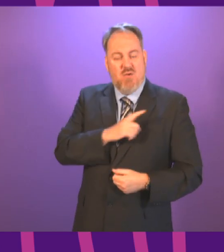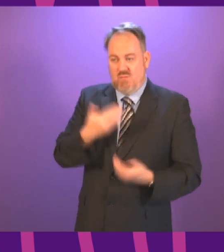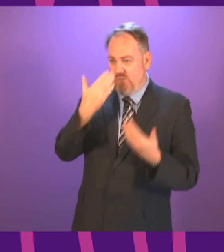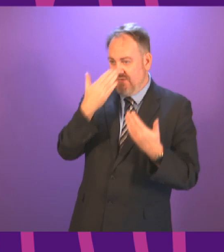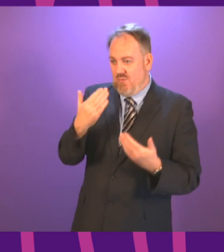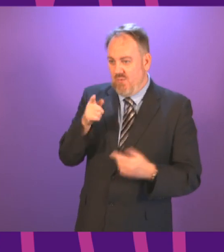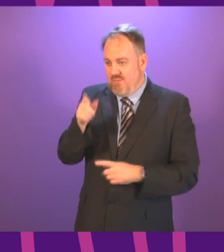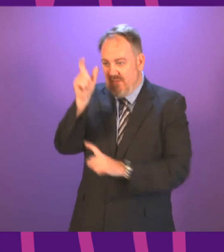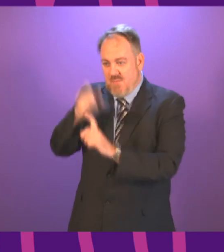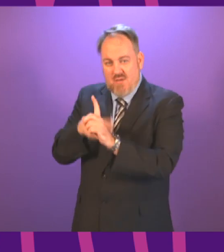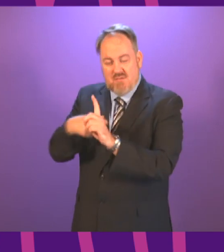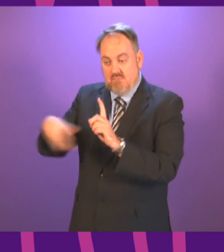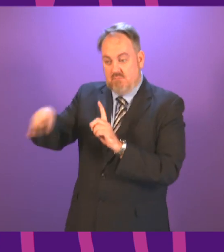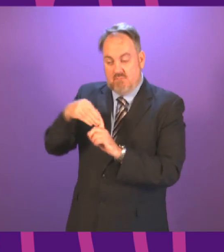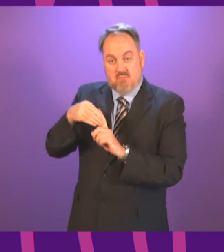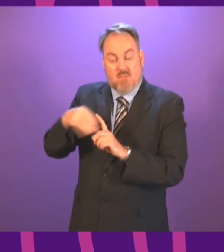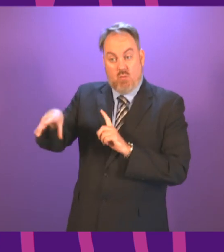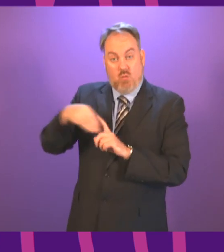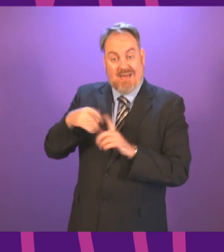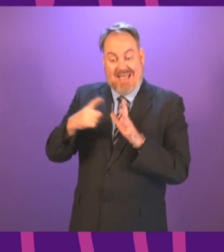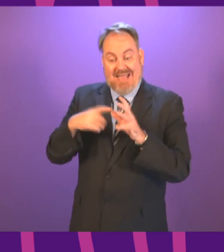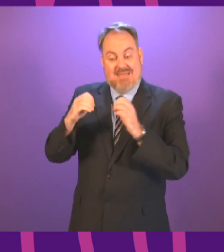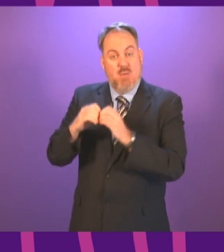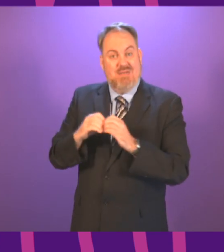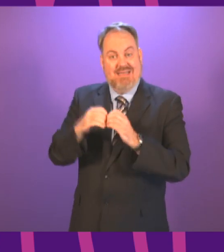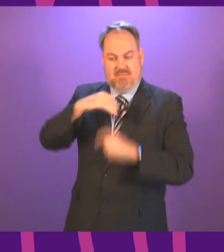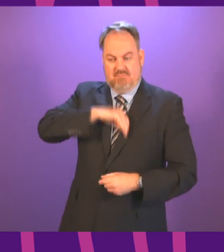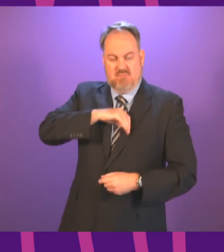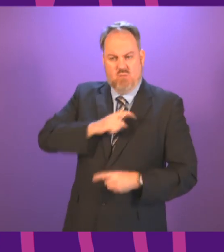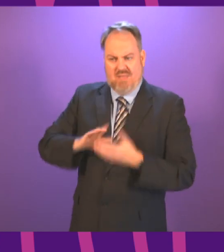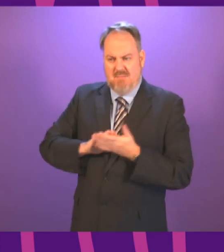nobody can yet tell a person what it means if they test positive for antibodies. Does